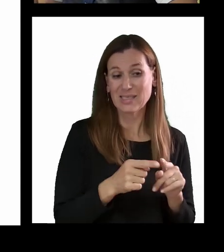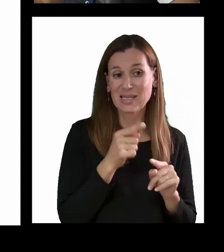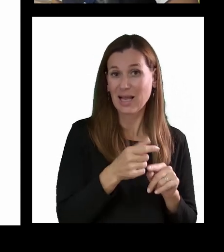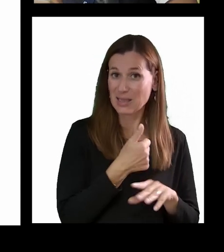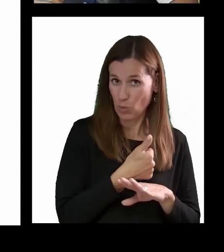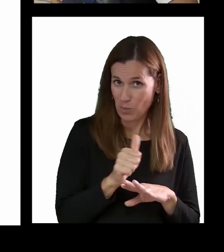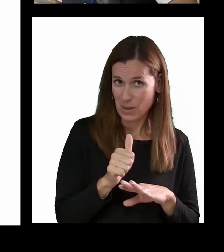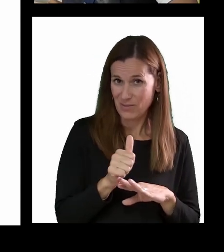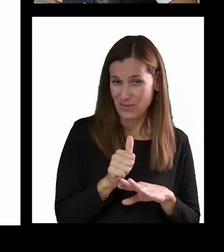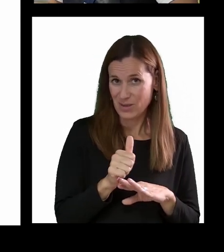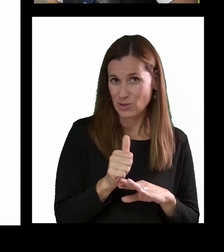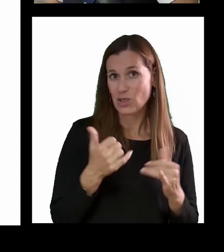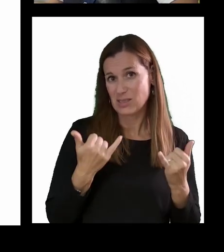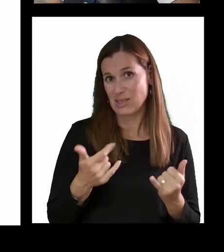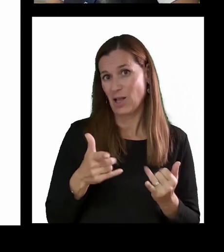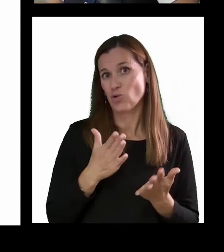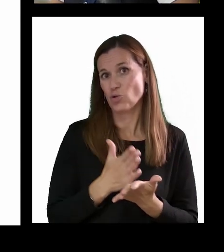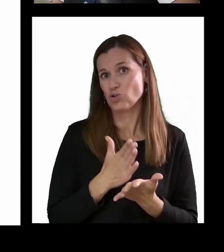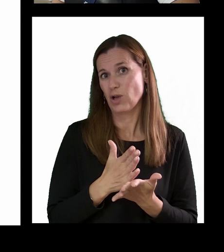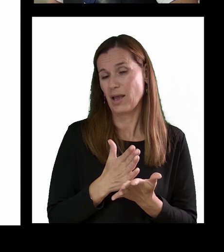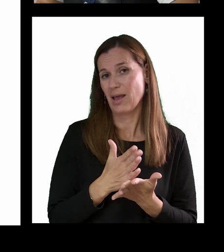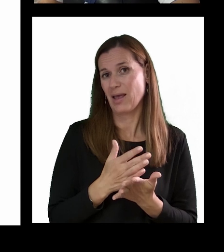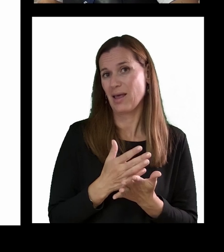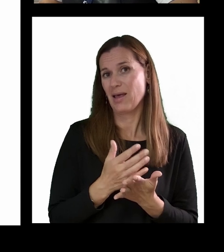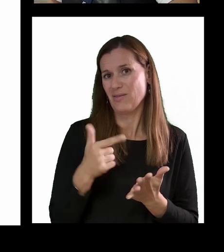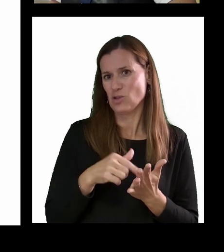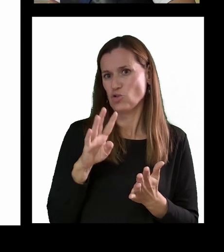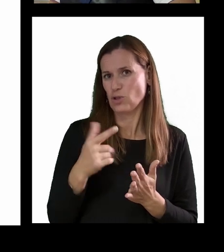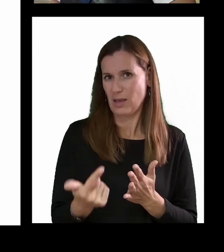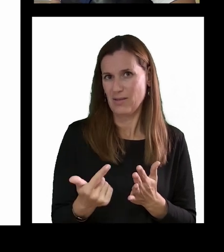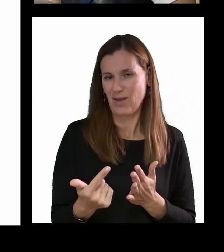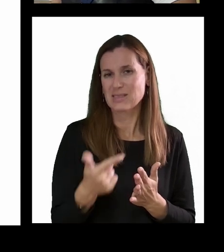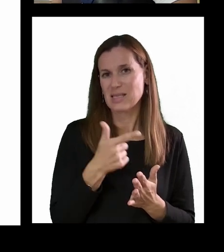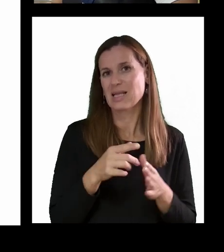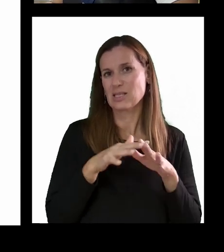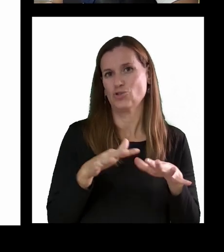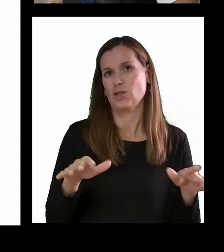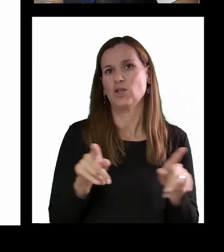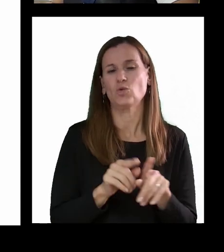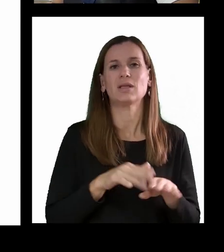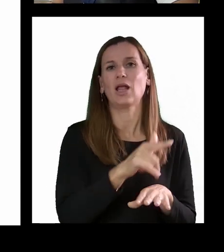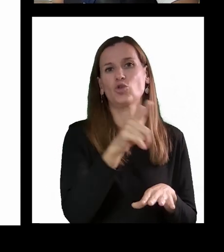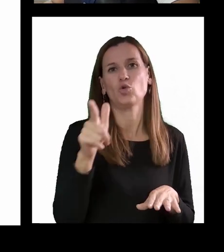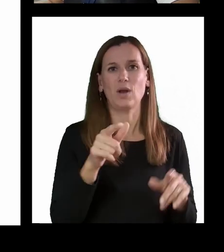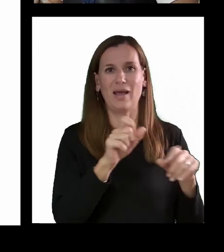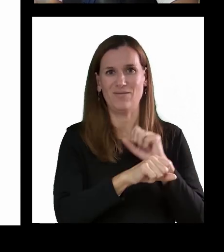now we are in 2024. So now is extended to other faculties. The first time was at the